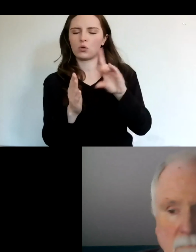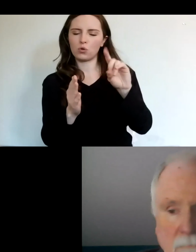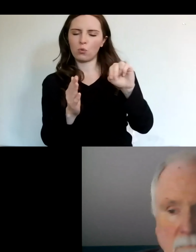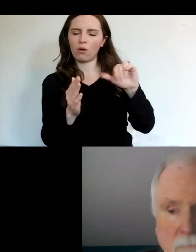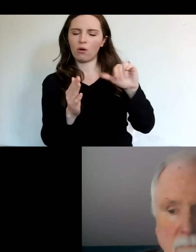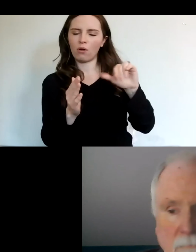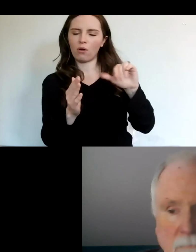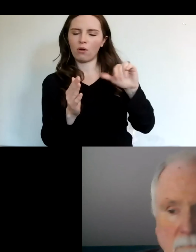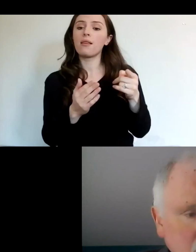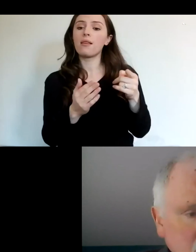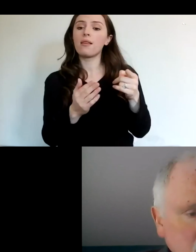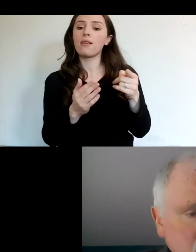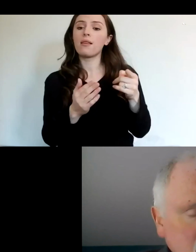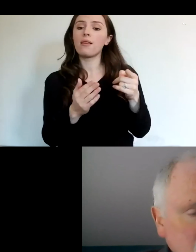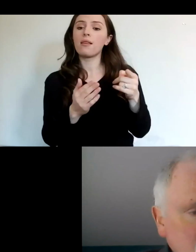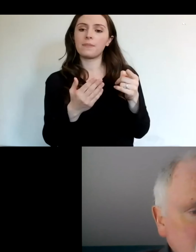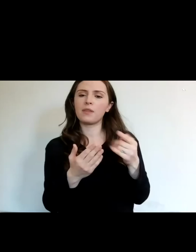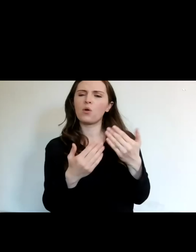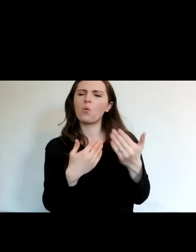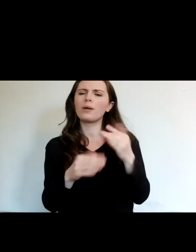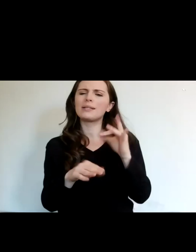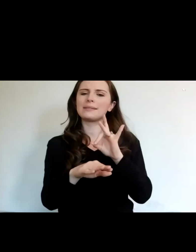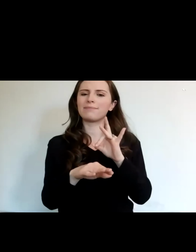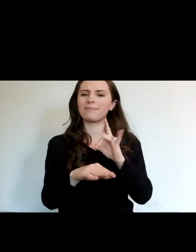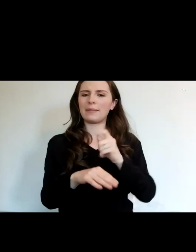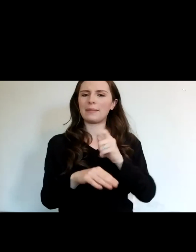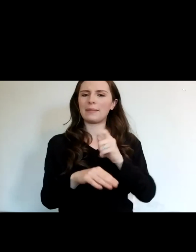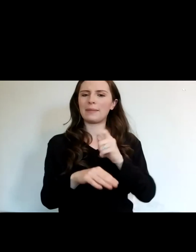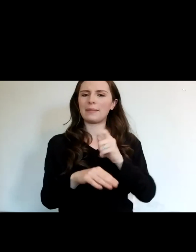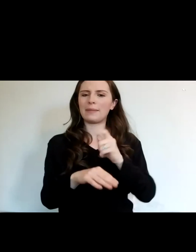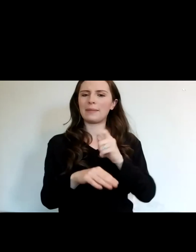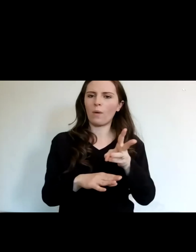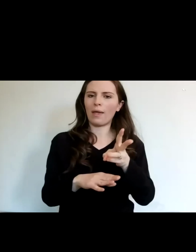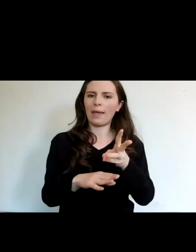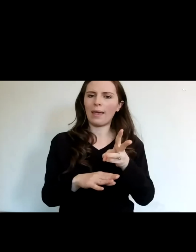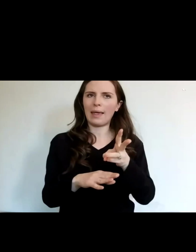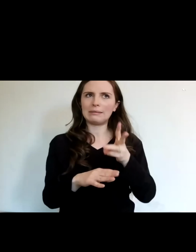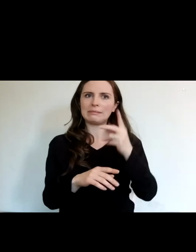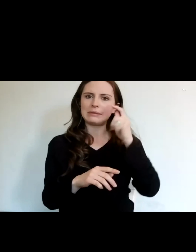what is the best way to go about testing web accessibility?